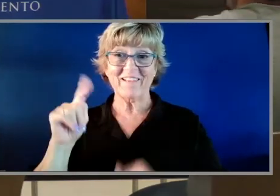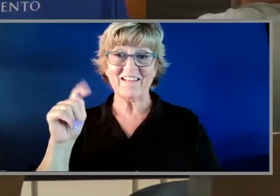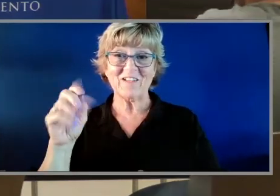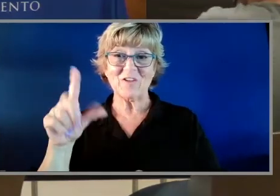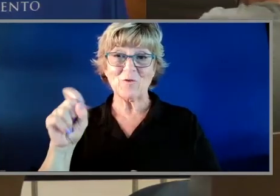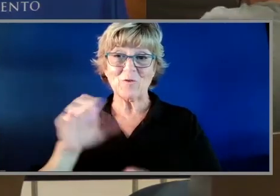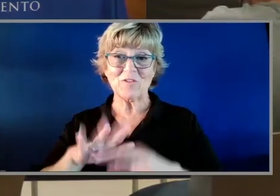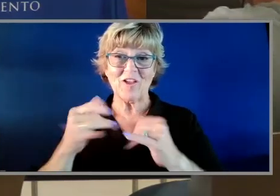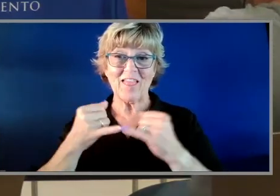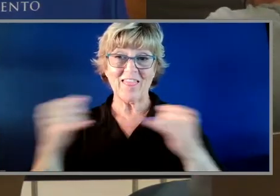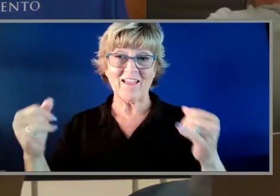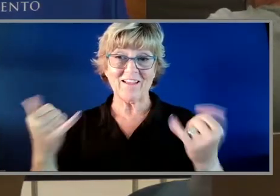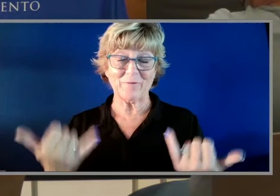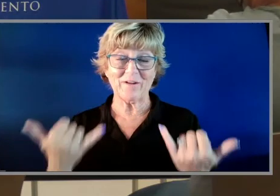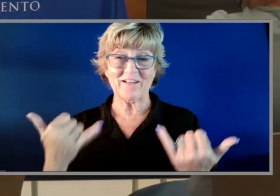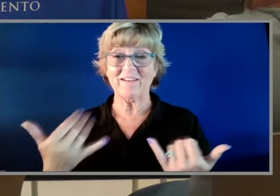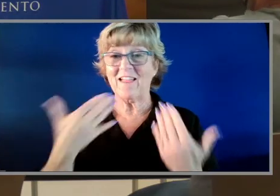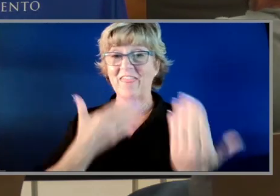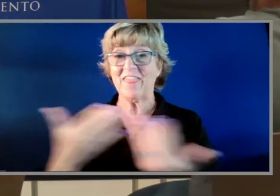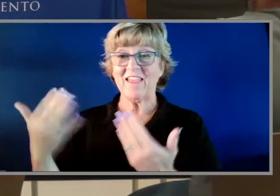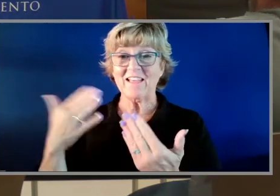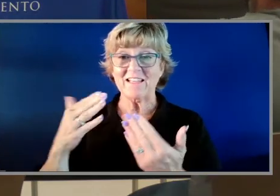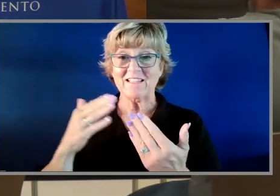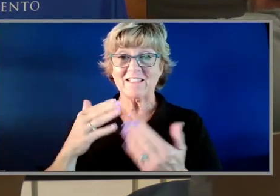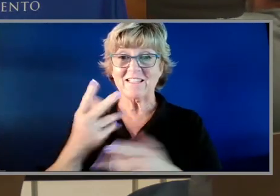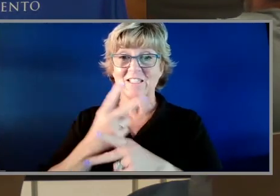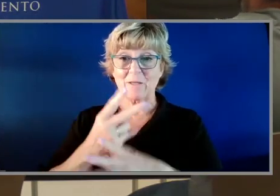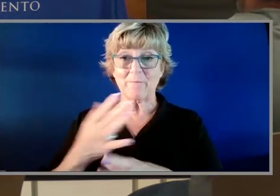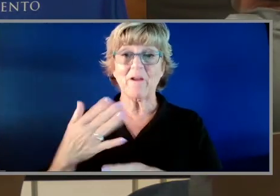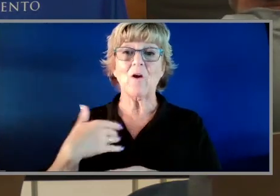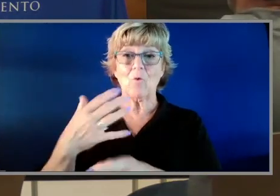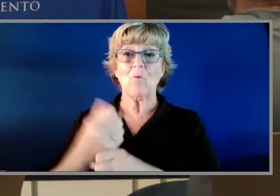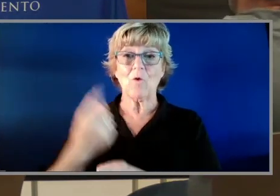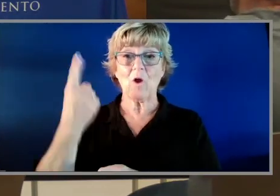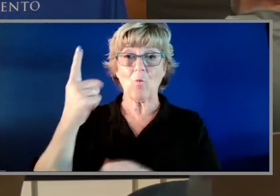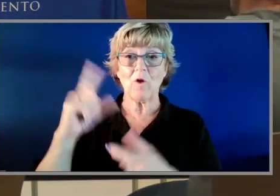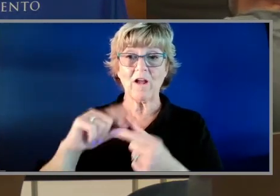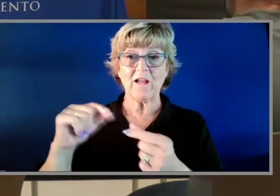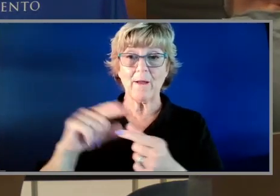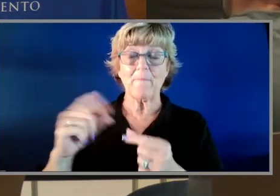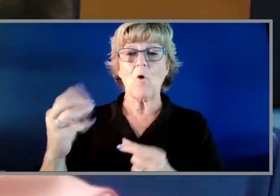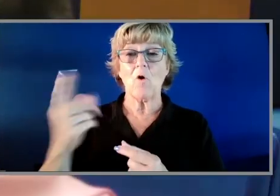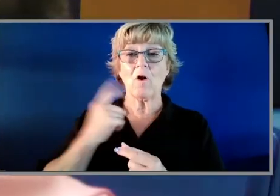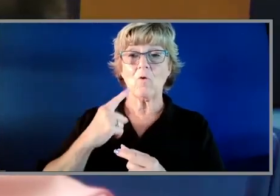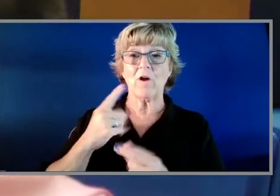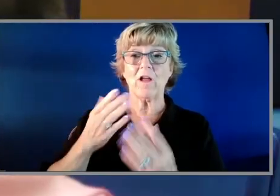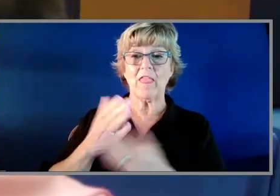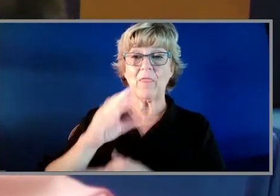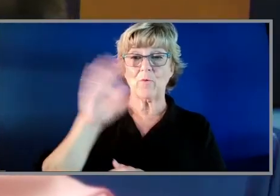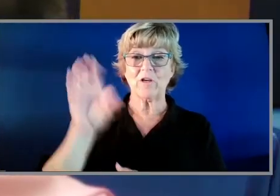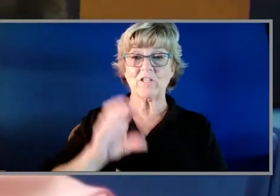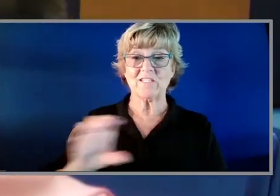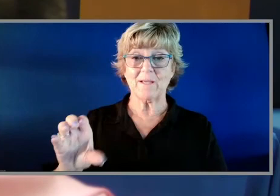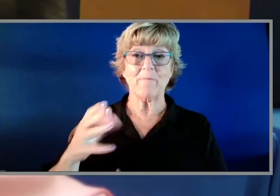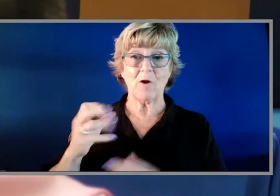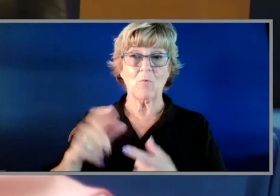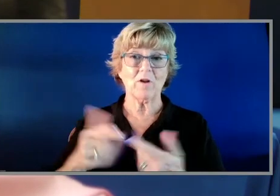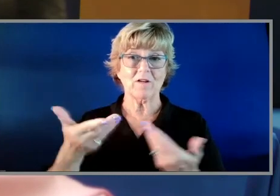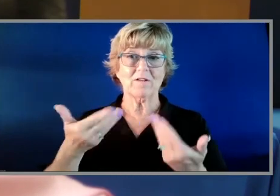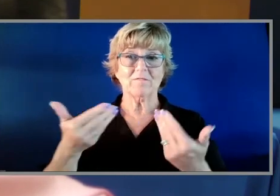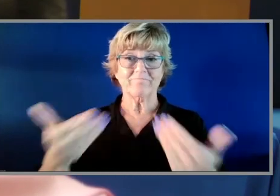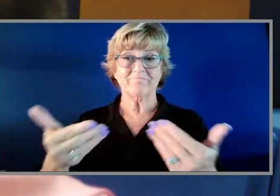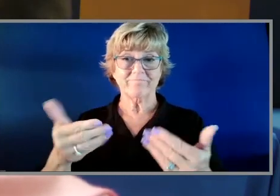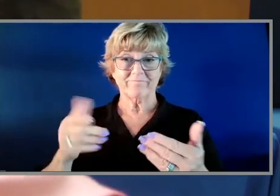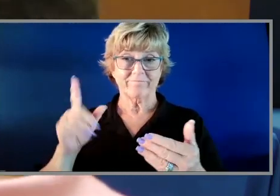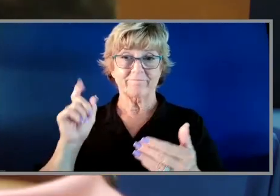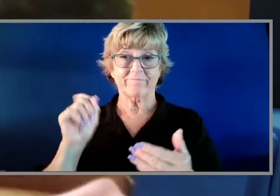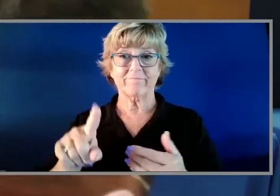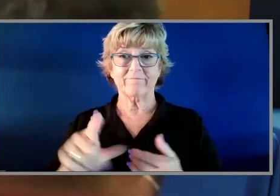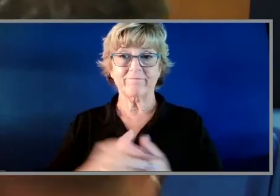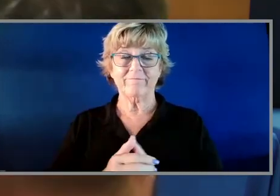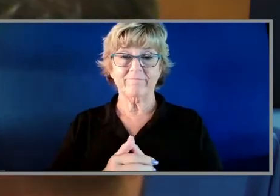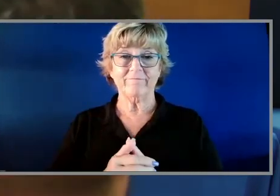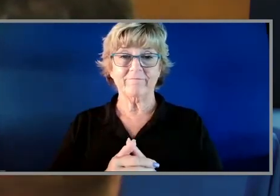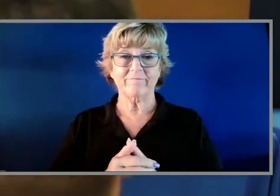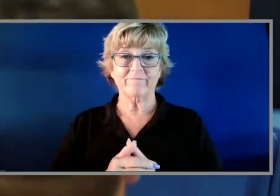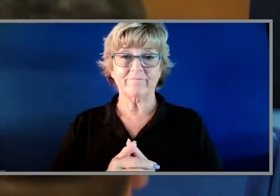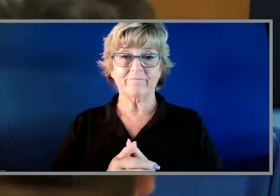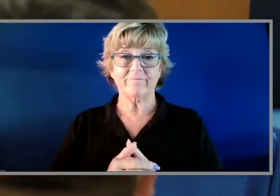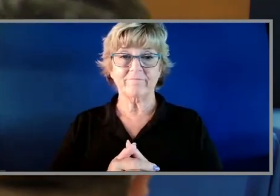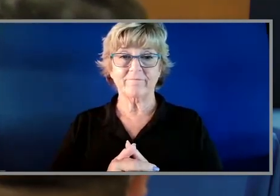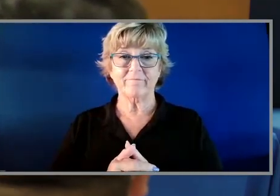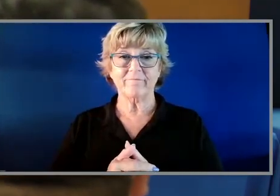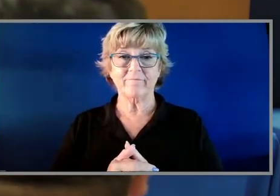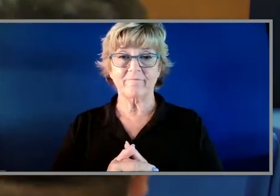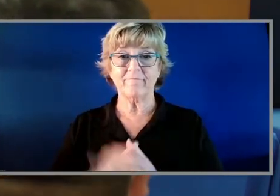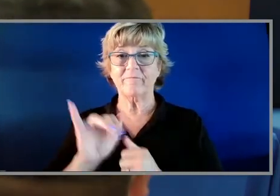Studio: Again, thanks for all that i'd be happy to demonstrate any of the tools that are online right now, thank you supervisor